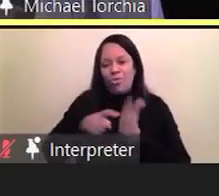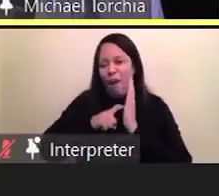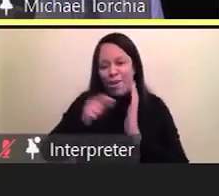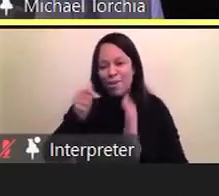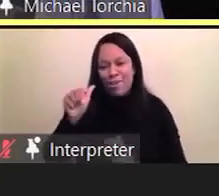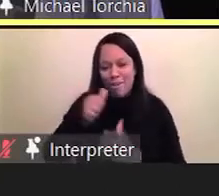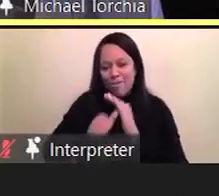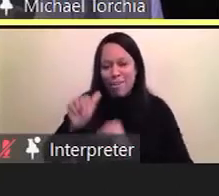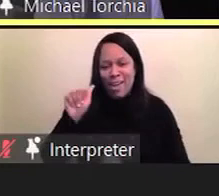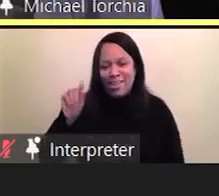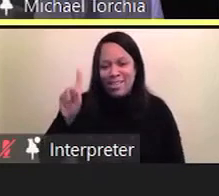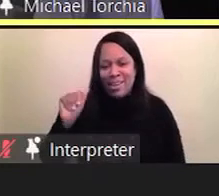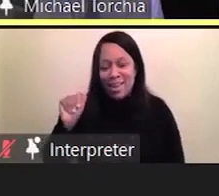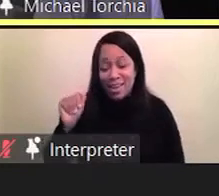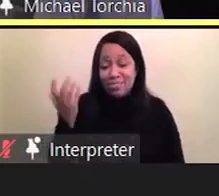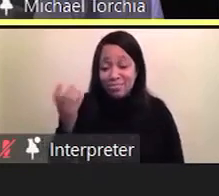Every time is like a new instance.